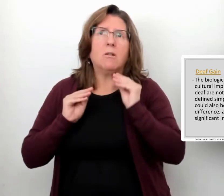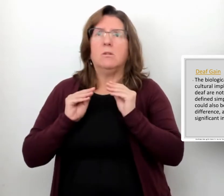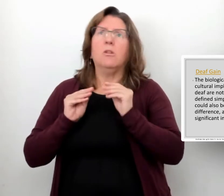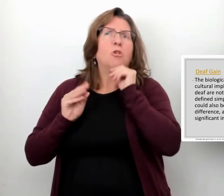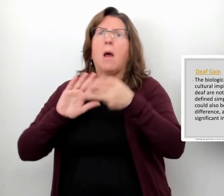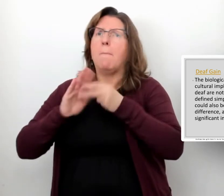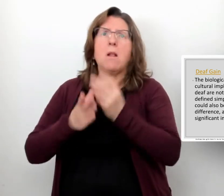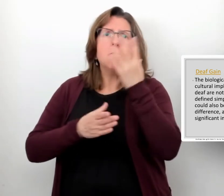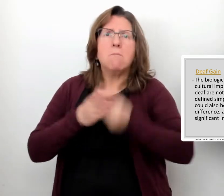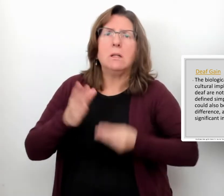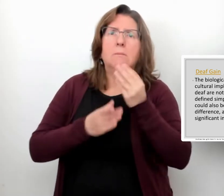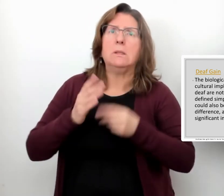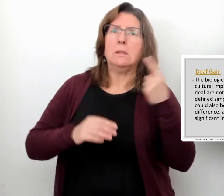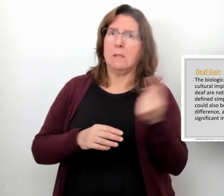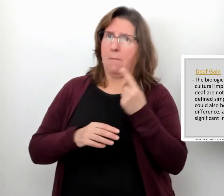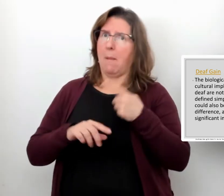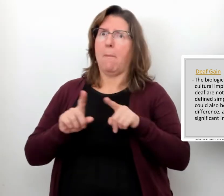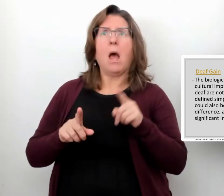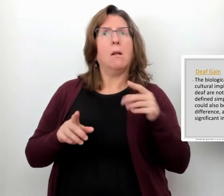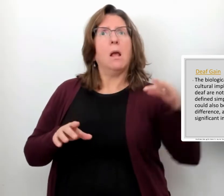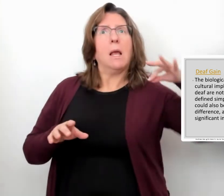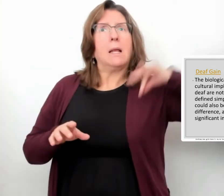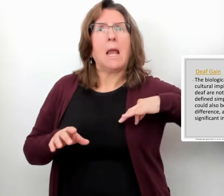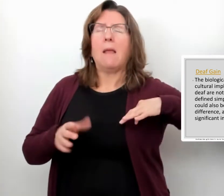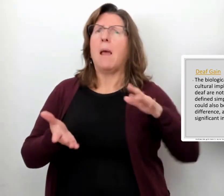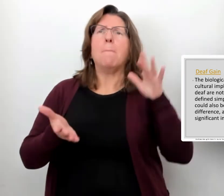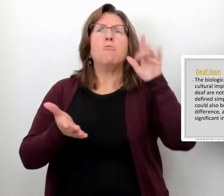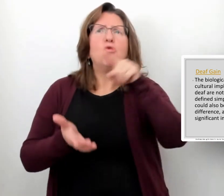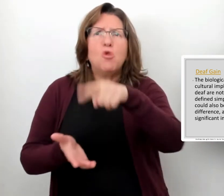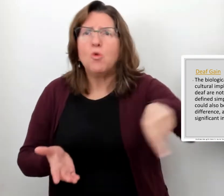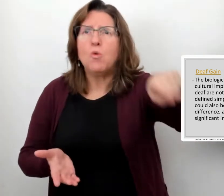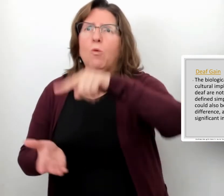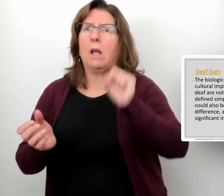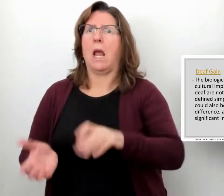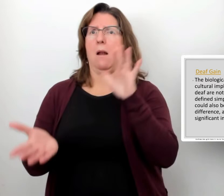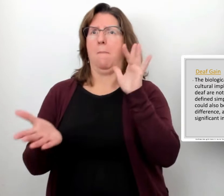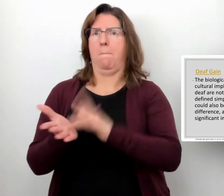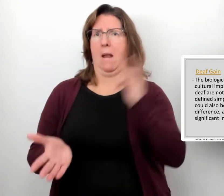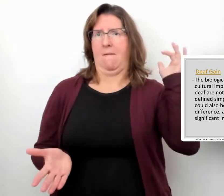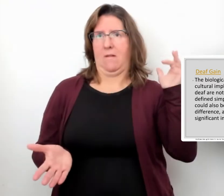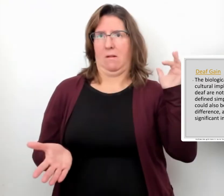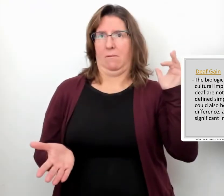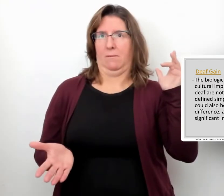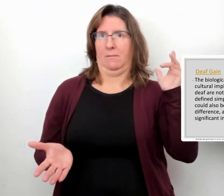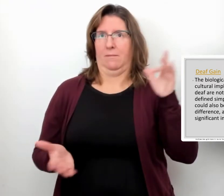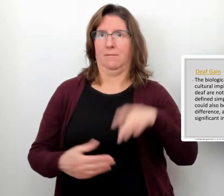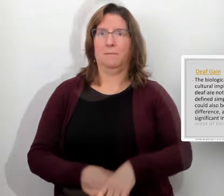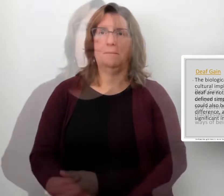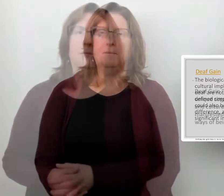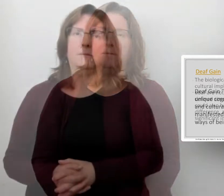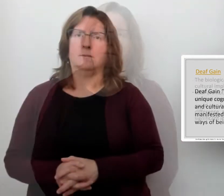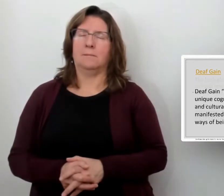This is not defined as a 'loss' but defined as a 'gain,' an 'advantage' you too could benefit from!